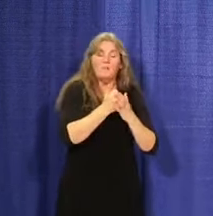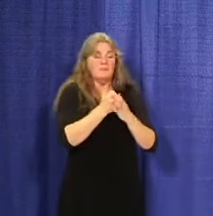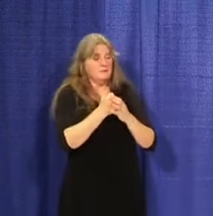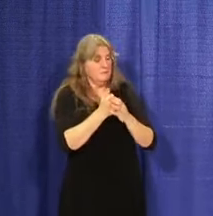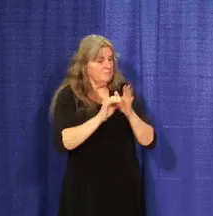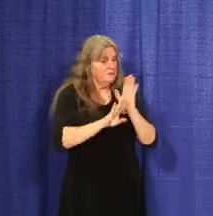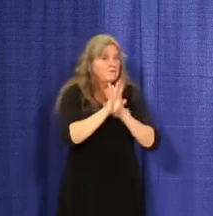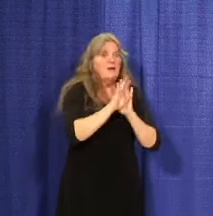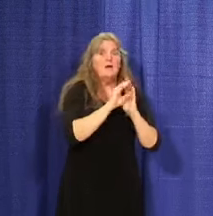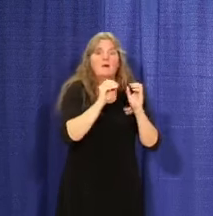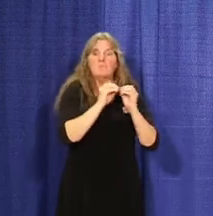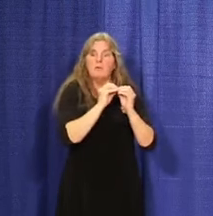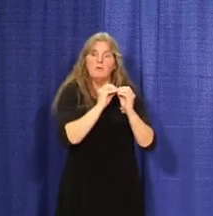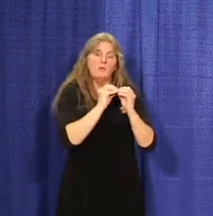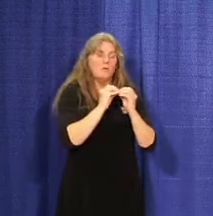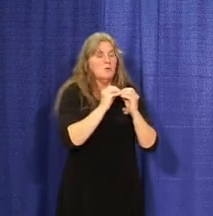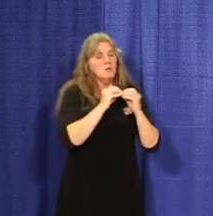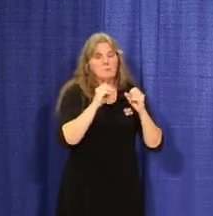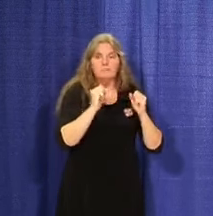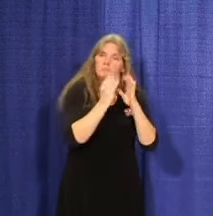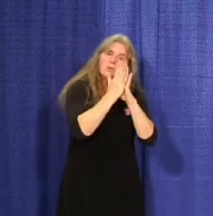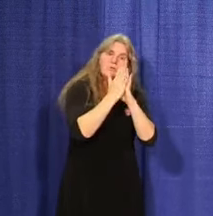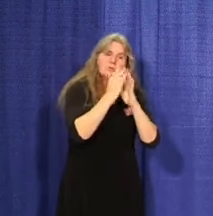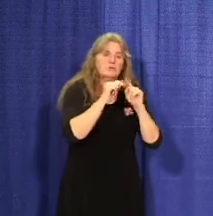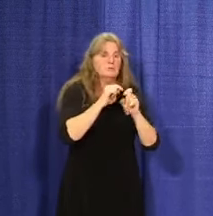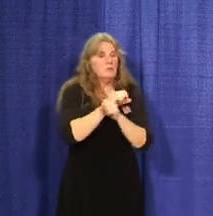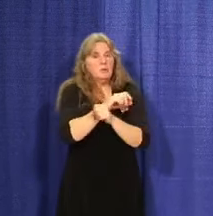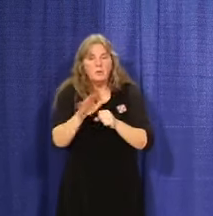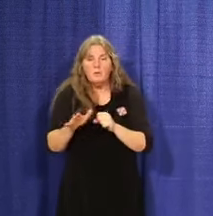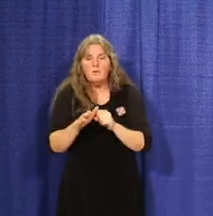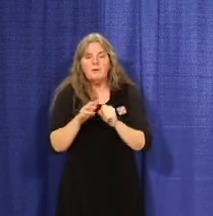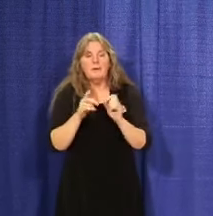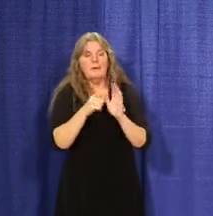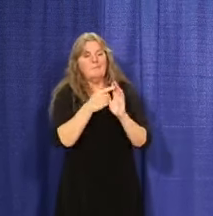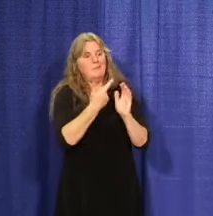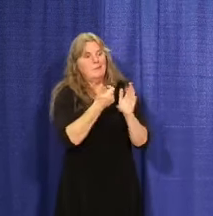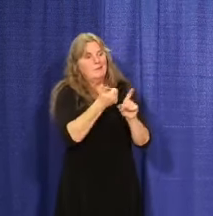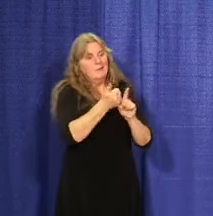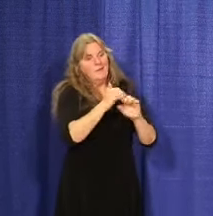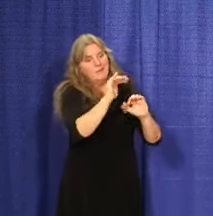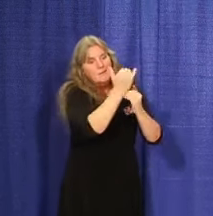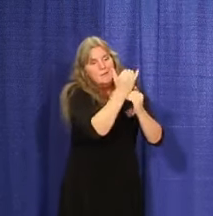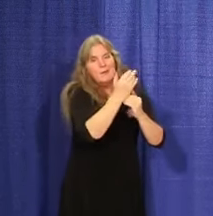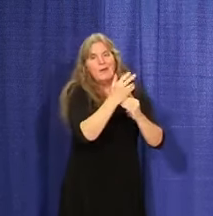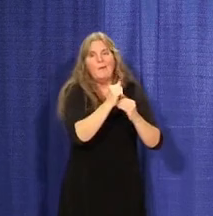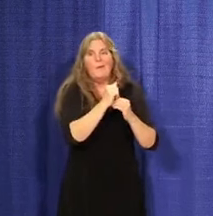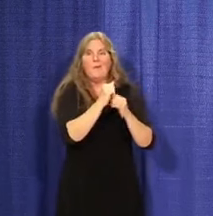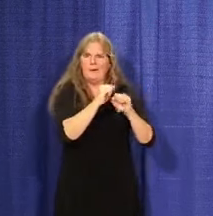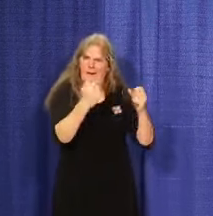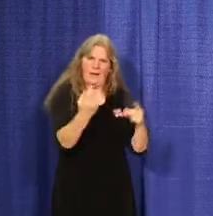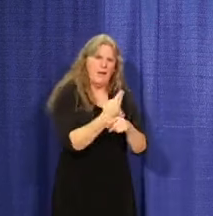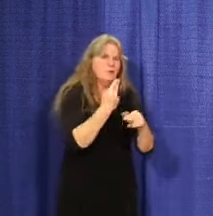learning and talking about the value and limitations of any particular new device and where